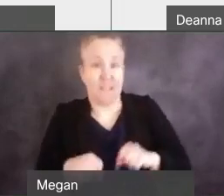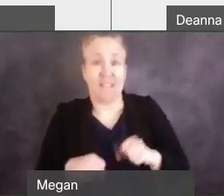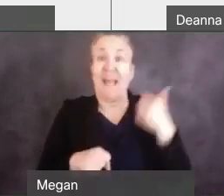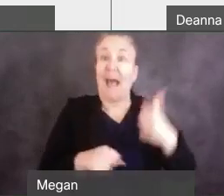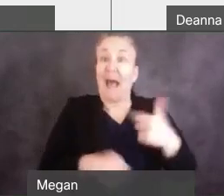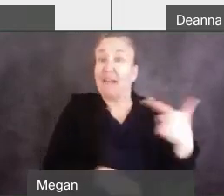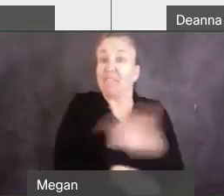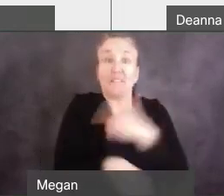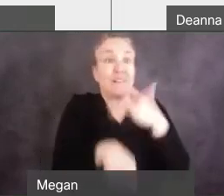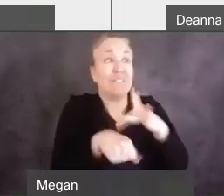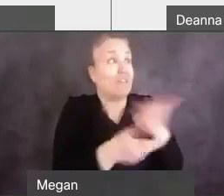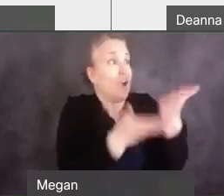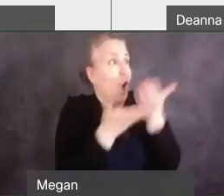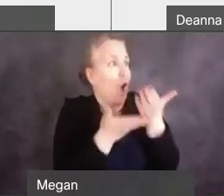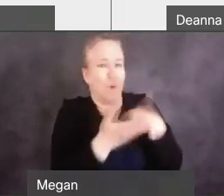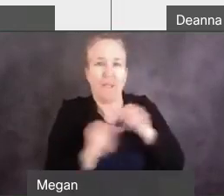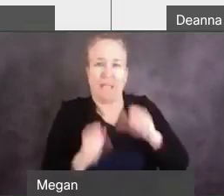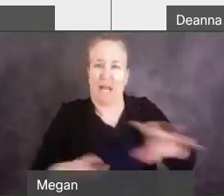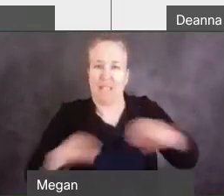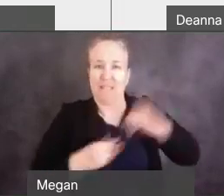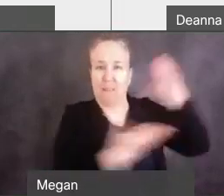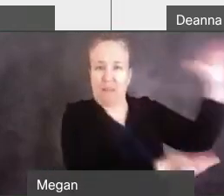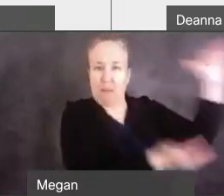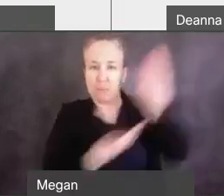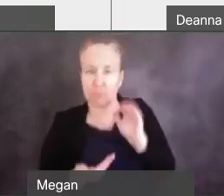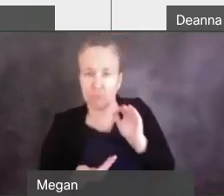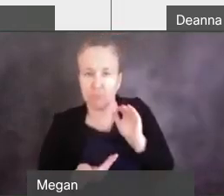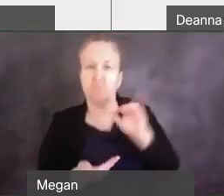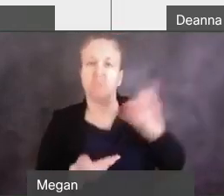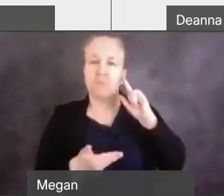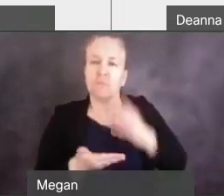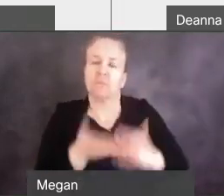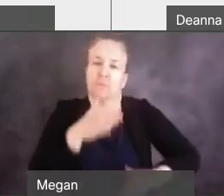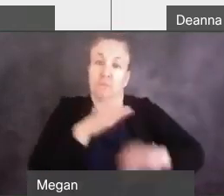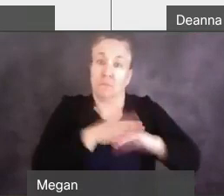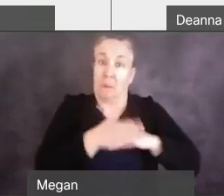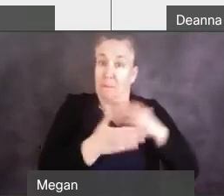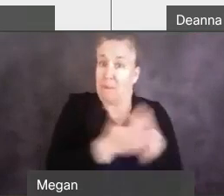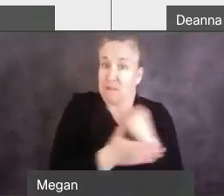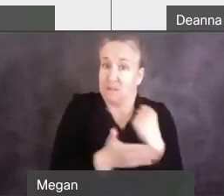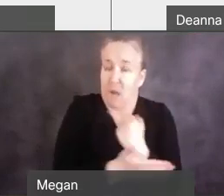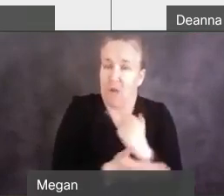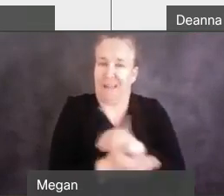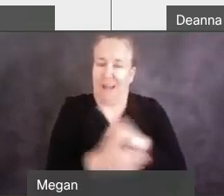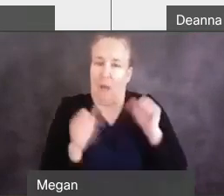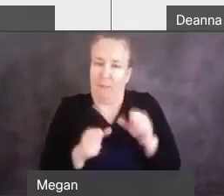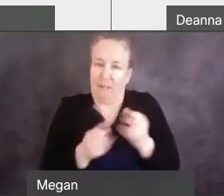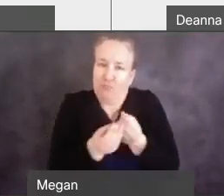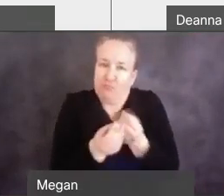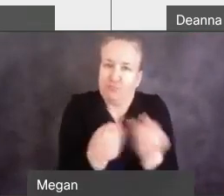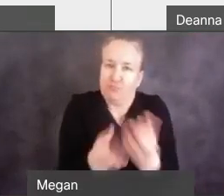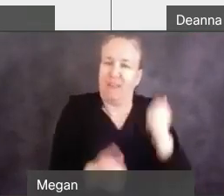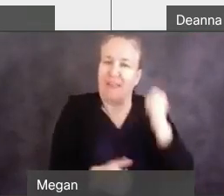that are offered to us. This will also maximize our ability to administer daily first doses.